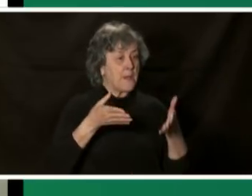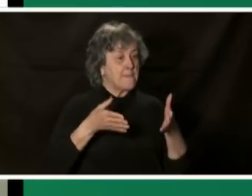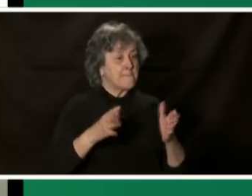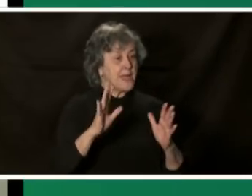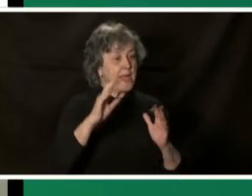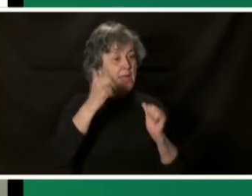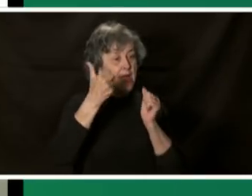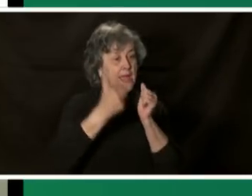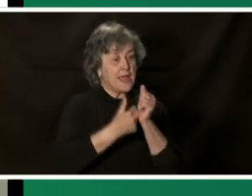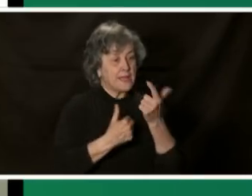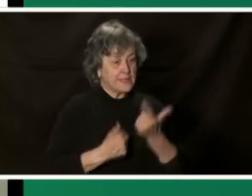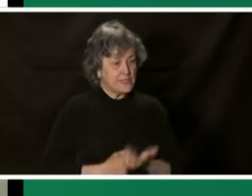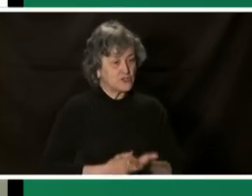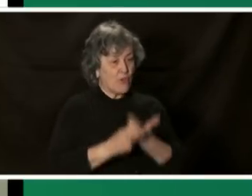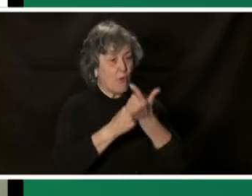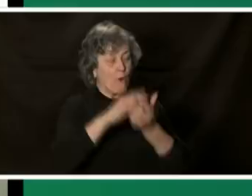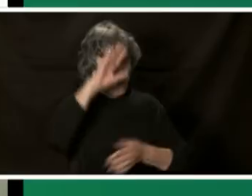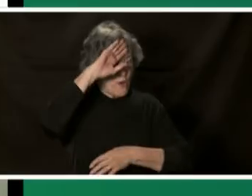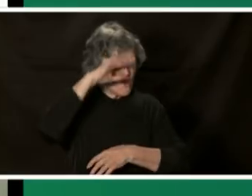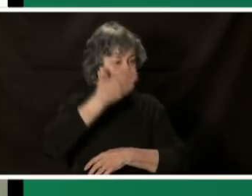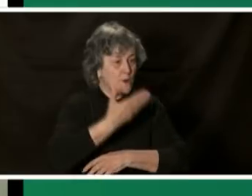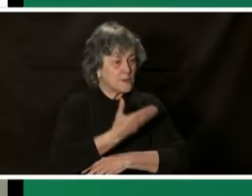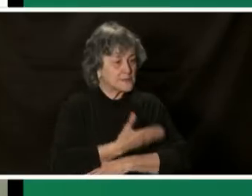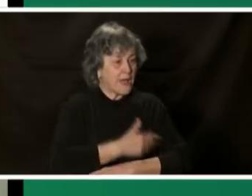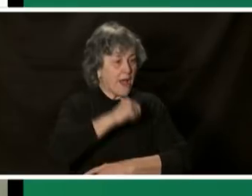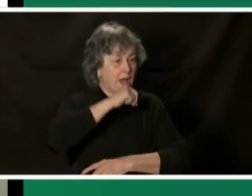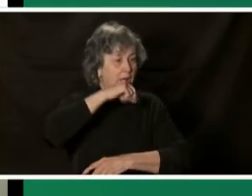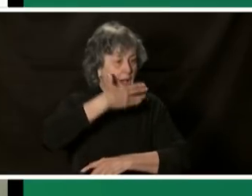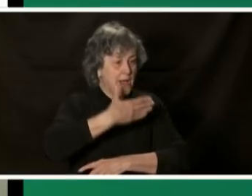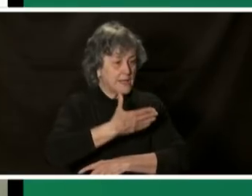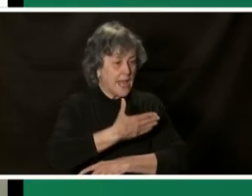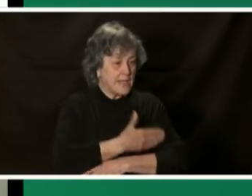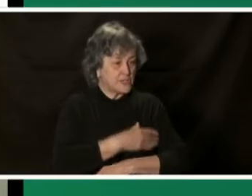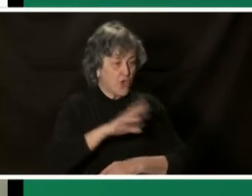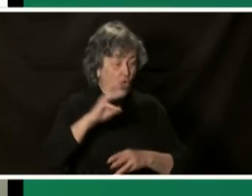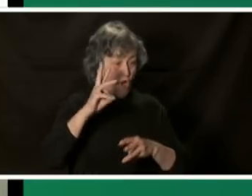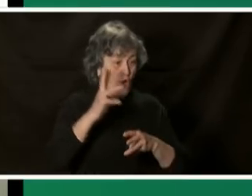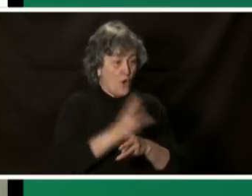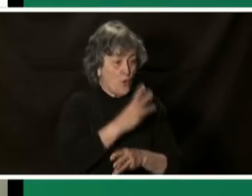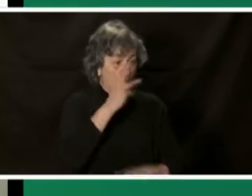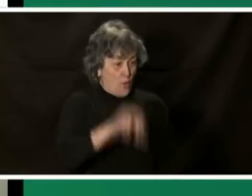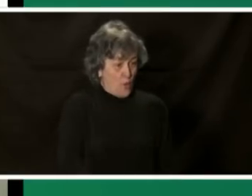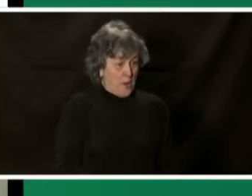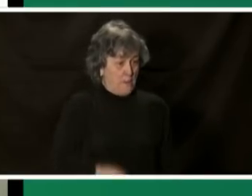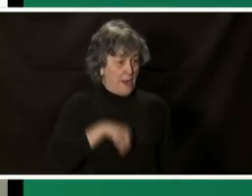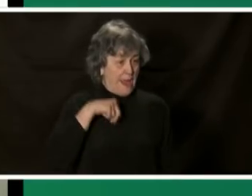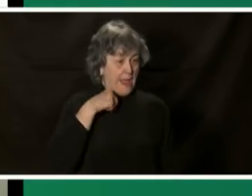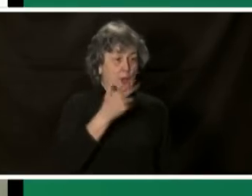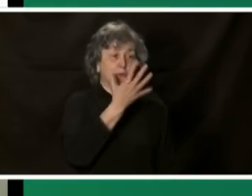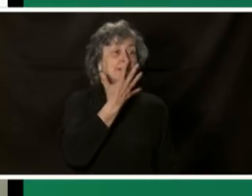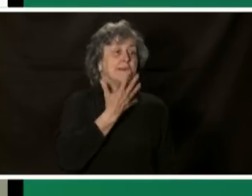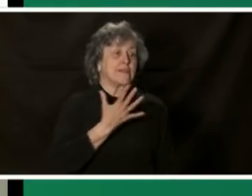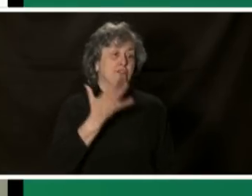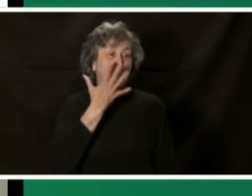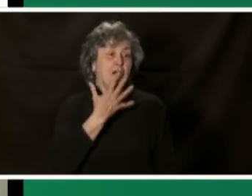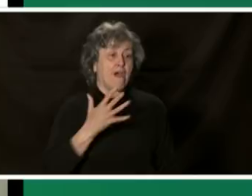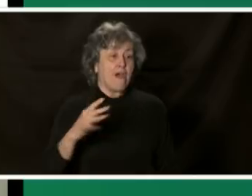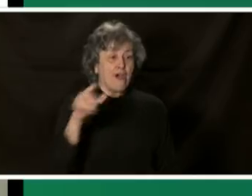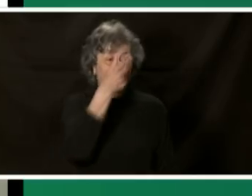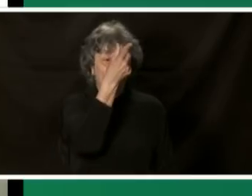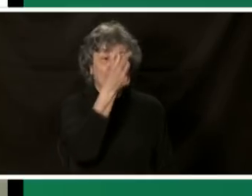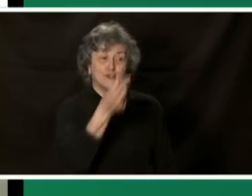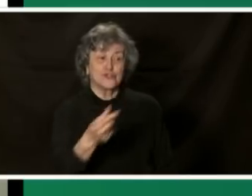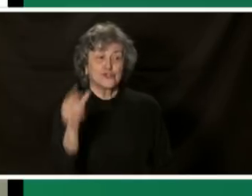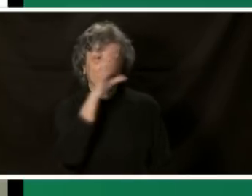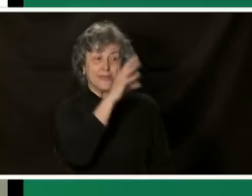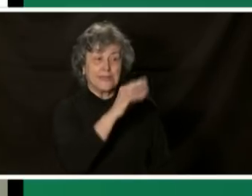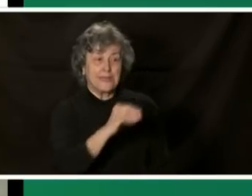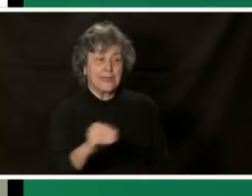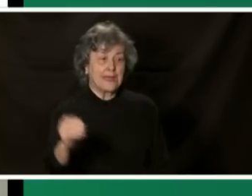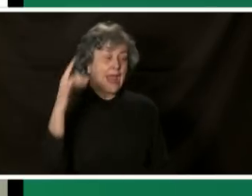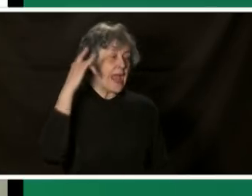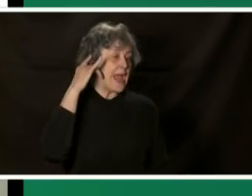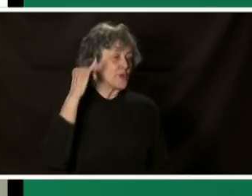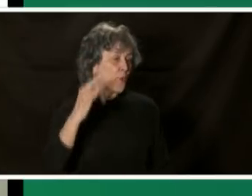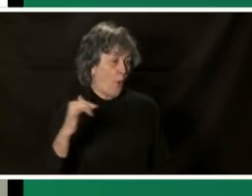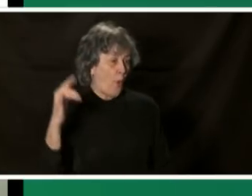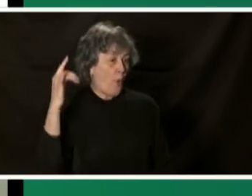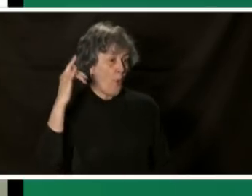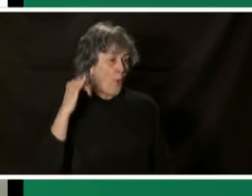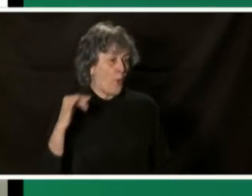MAY EACH LOYAL SON AND DAUGHTER WEAR PROUDLY THE COLORS GREEN AND GOLD.